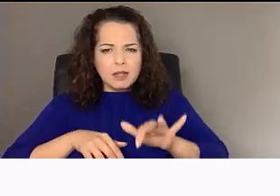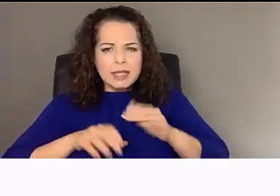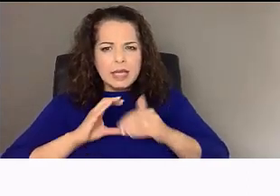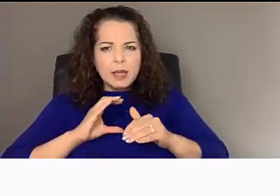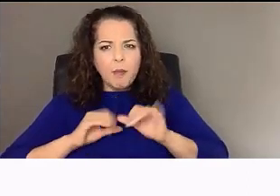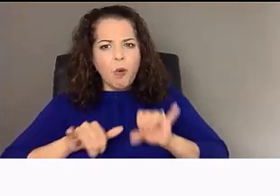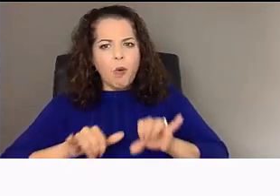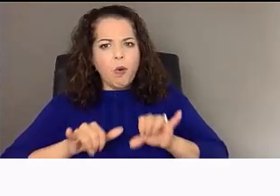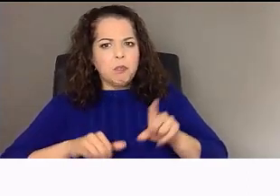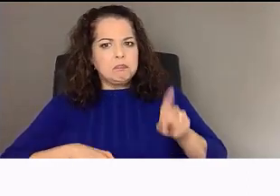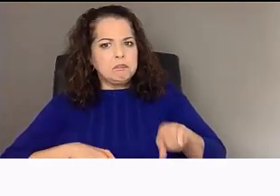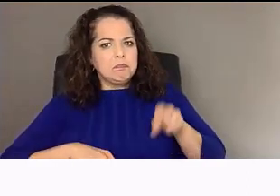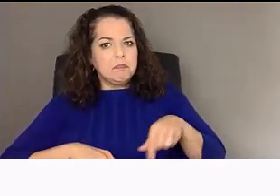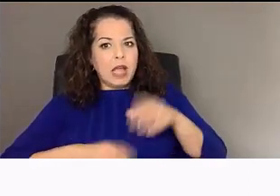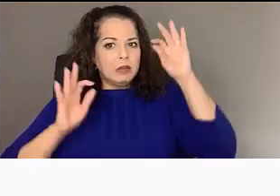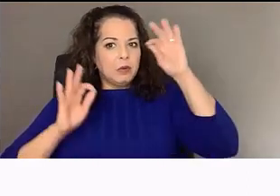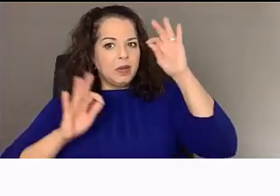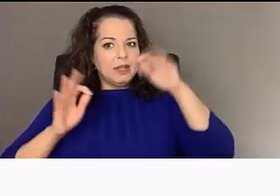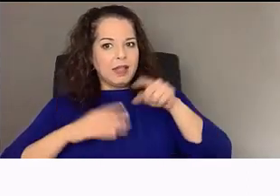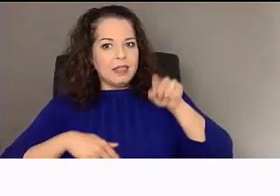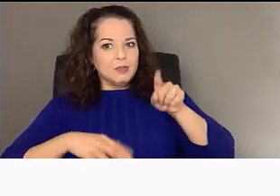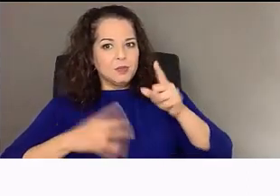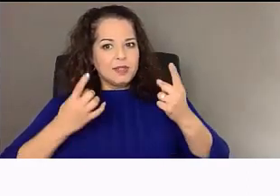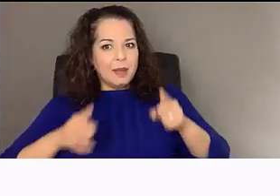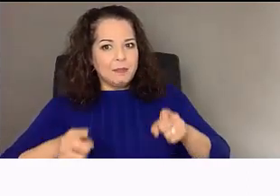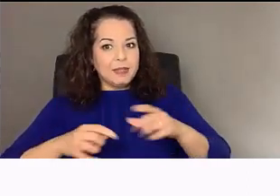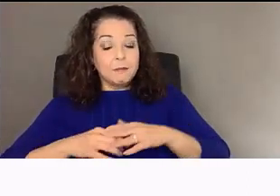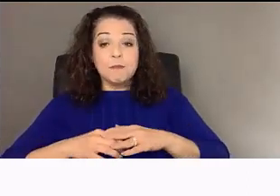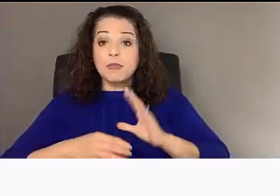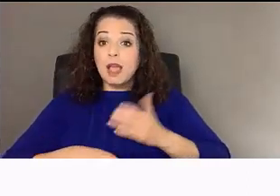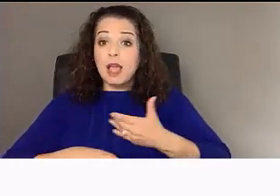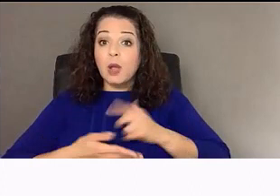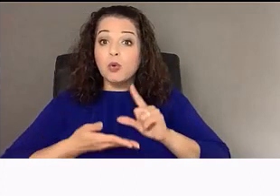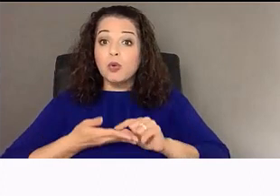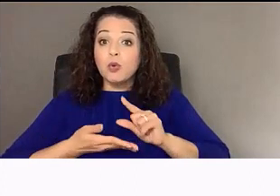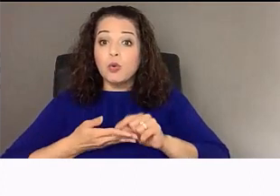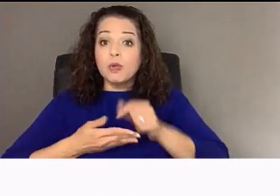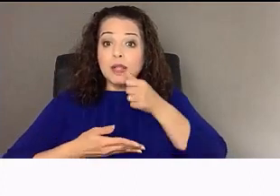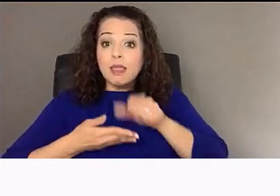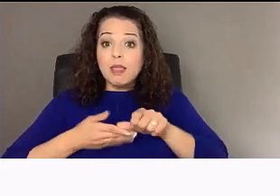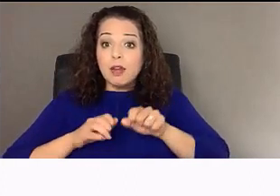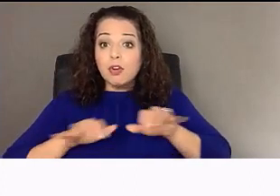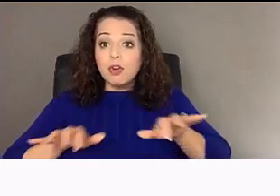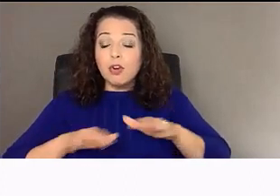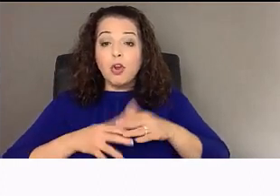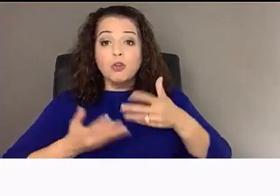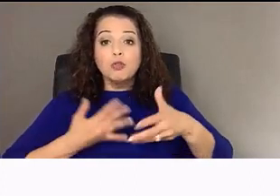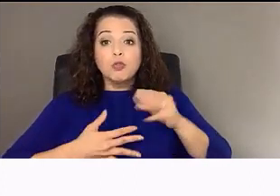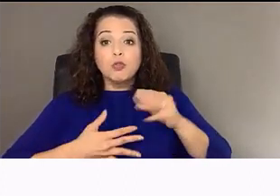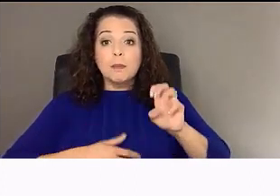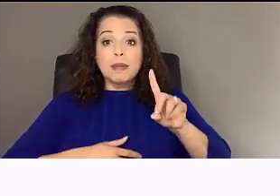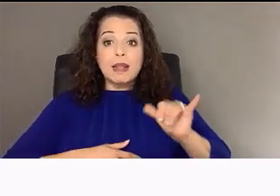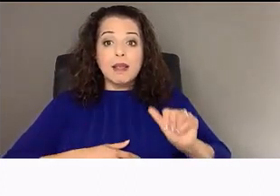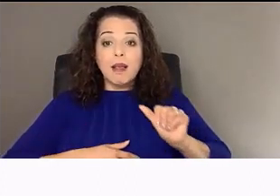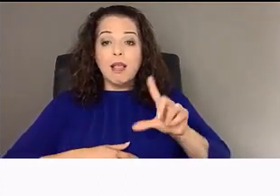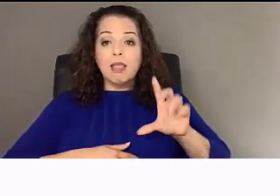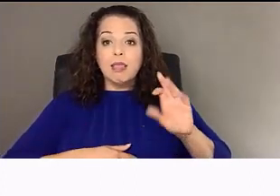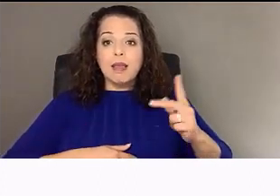I had no idea that this was happening. Our newsletter, our social media links. That is very easy to incorporate nowadays